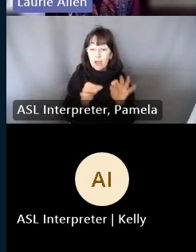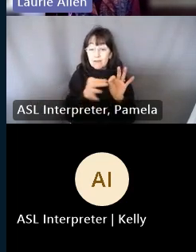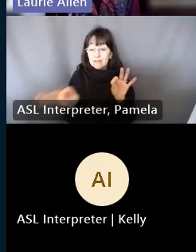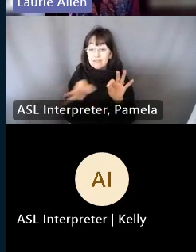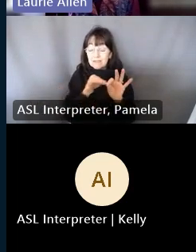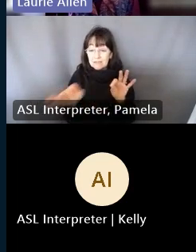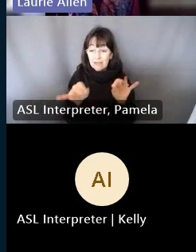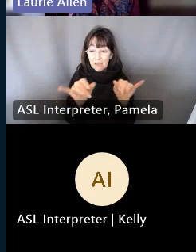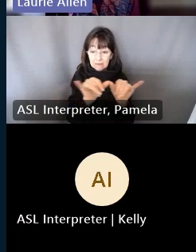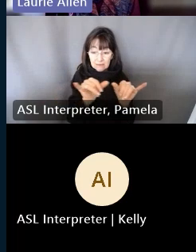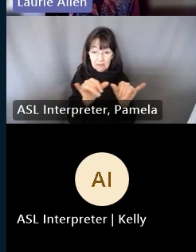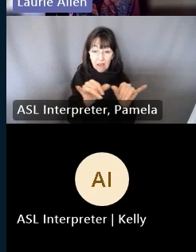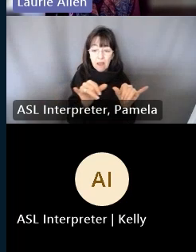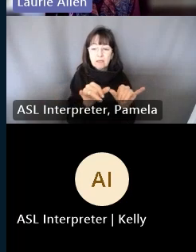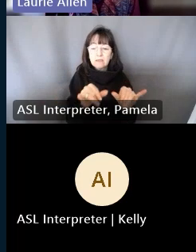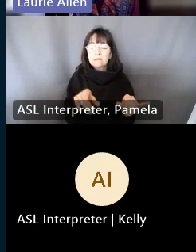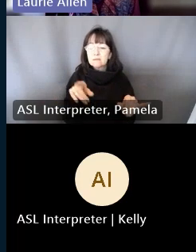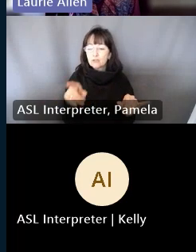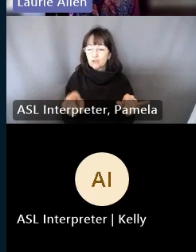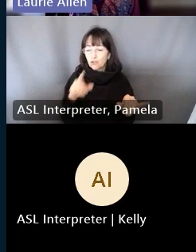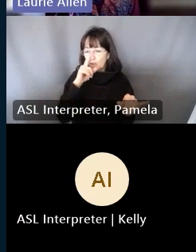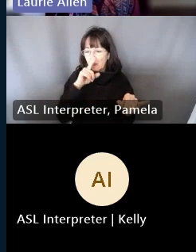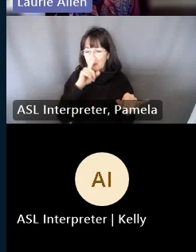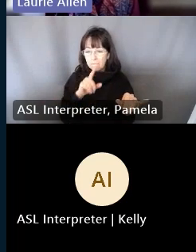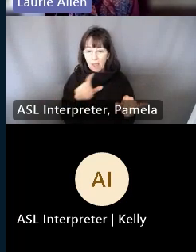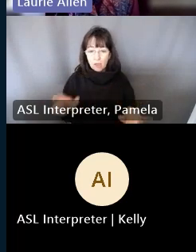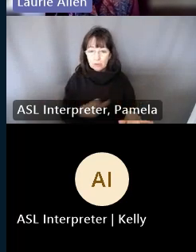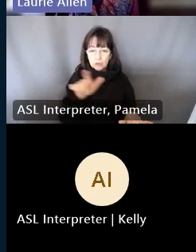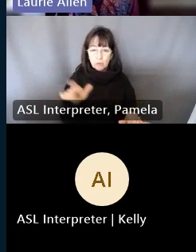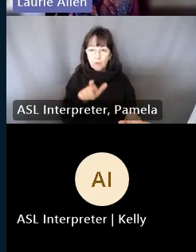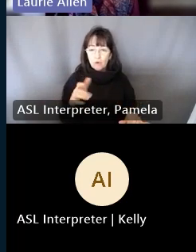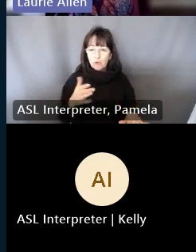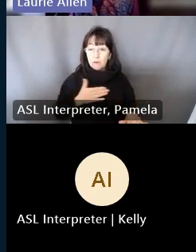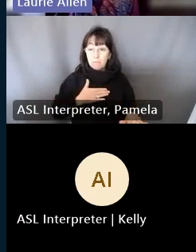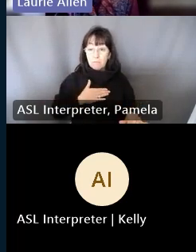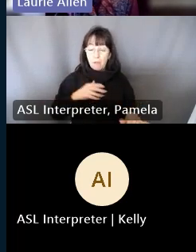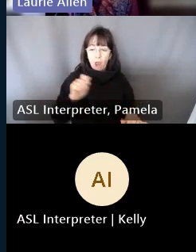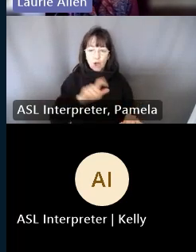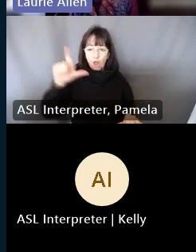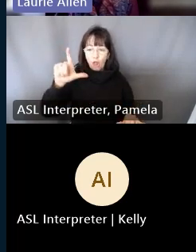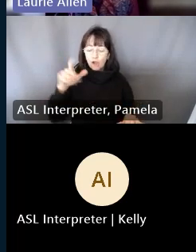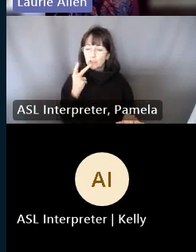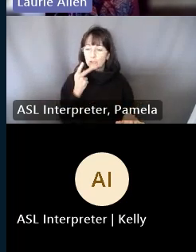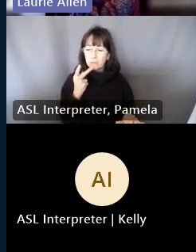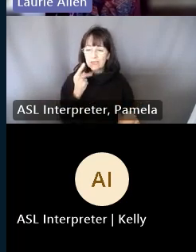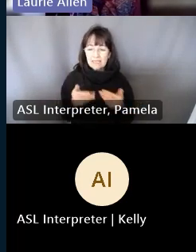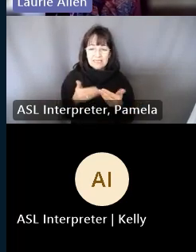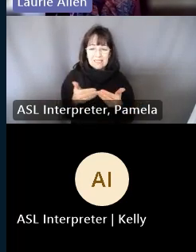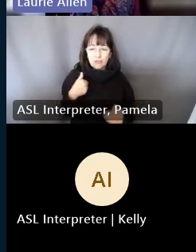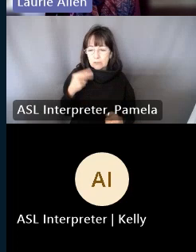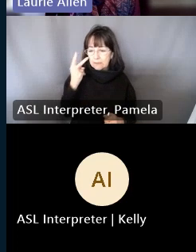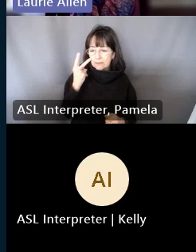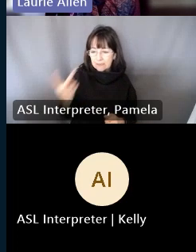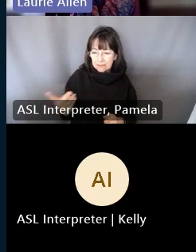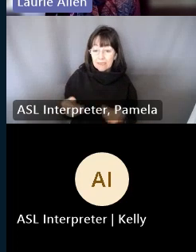I've got my mouse pointer set to be larger in pink. It makes it easier for me to see, and it makes it easier for others to see when I'm doing demos.